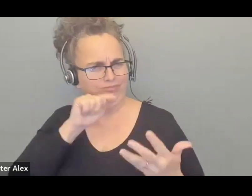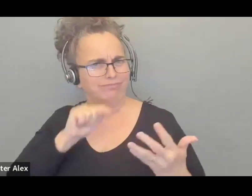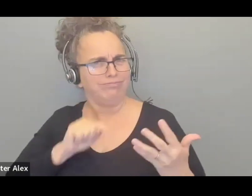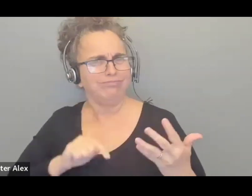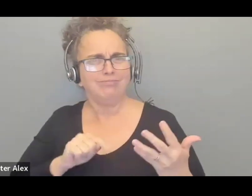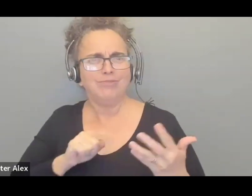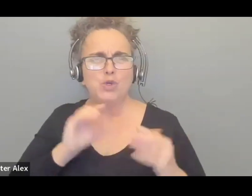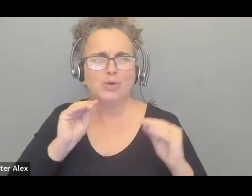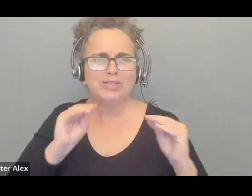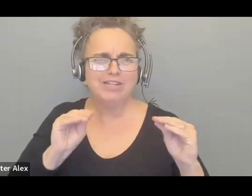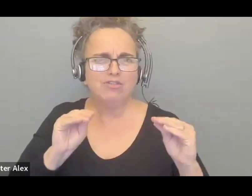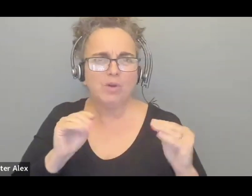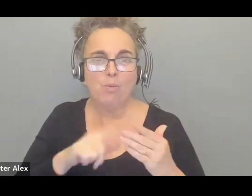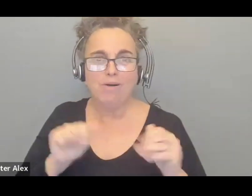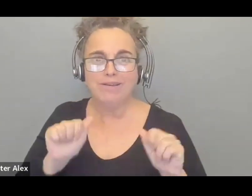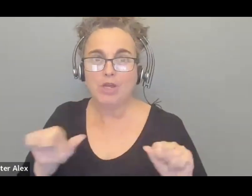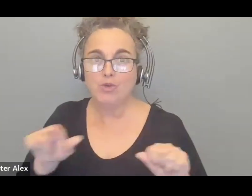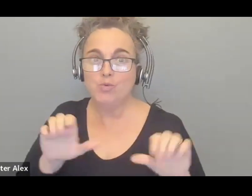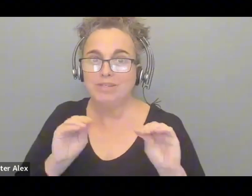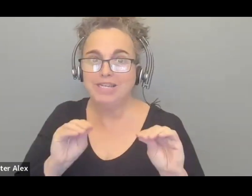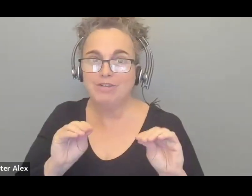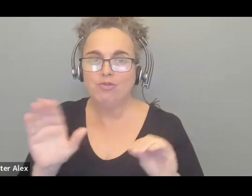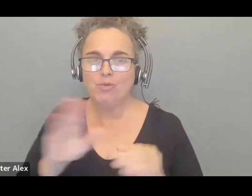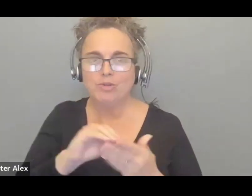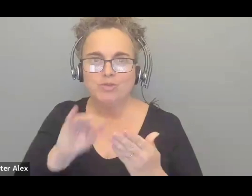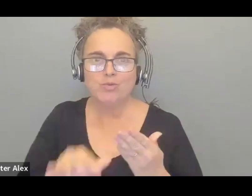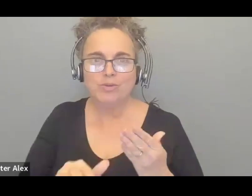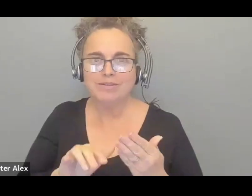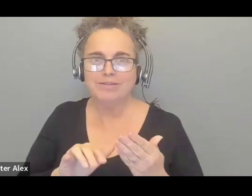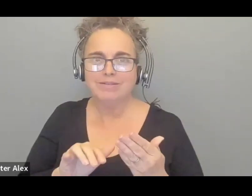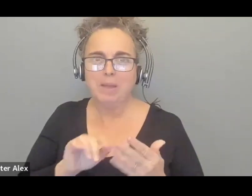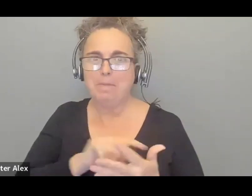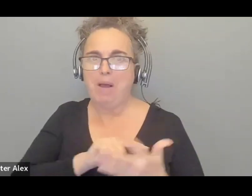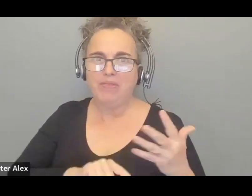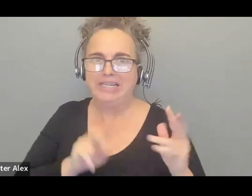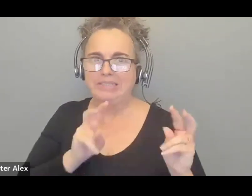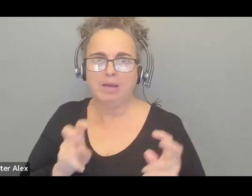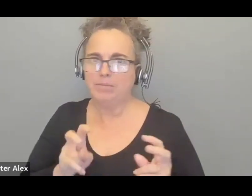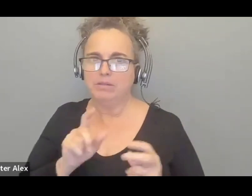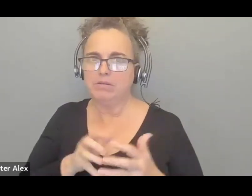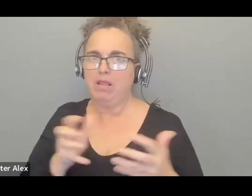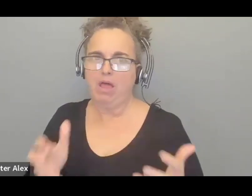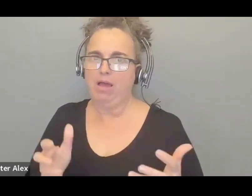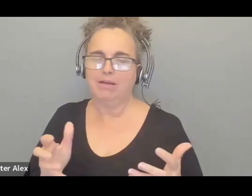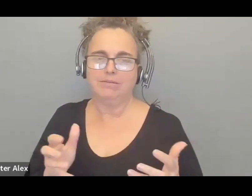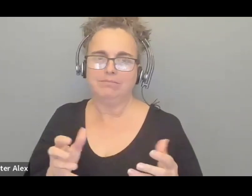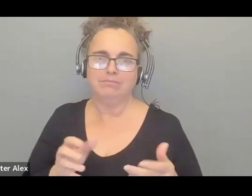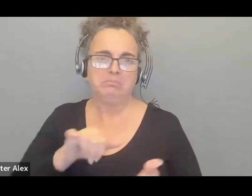What can you be teaching to your students about this? There's a lot, like we said, no one can be an expert in this.